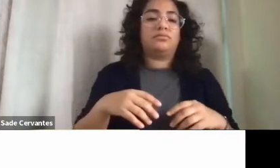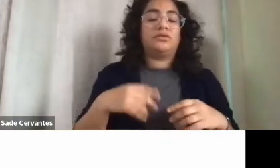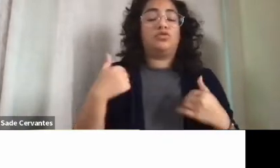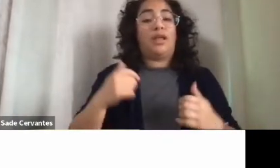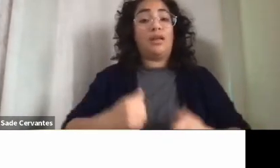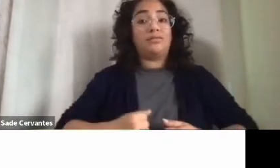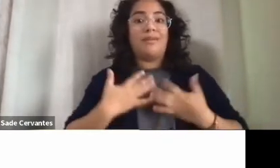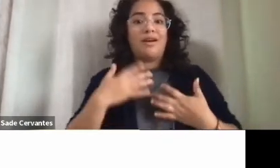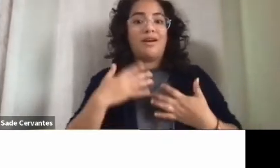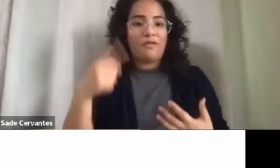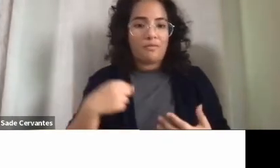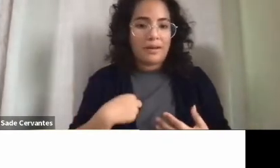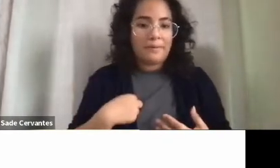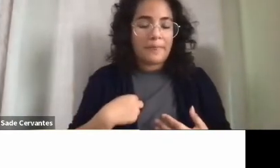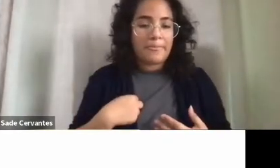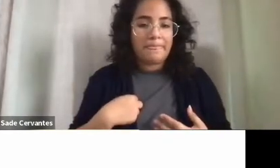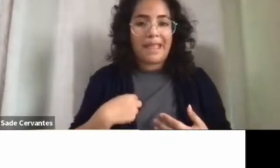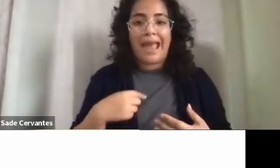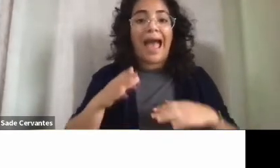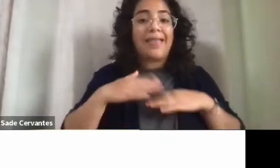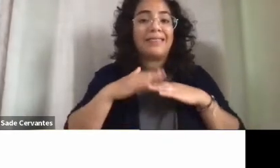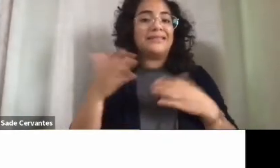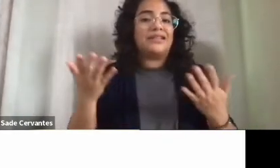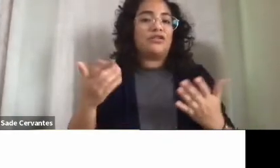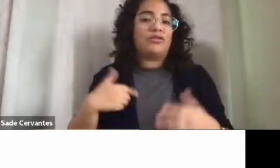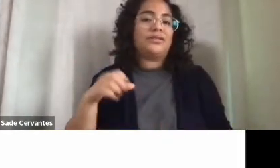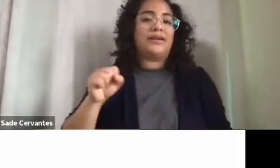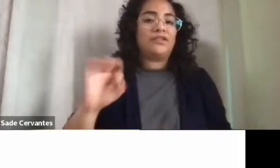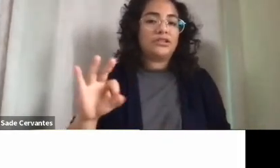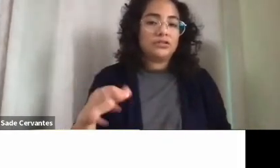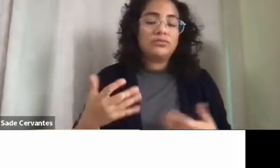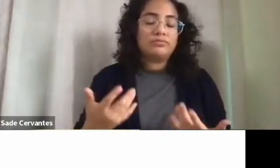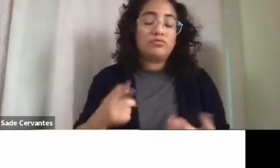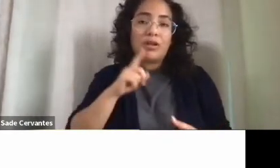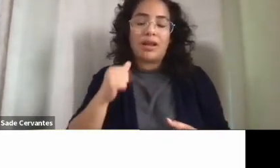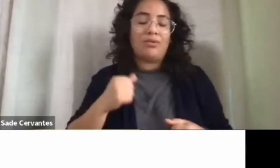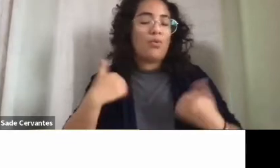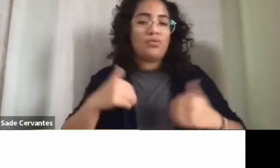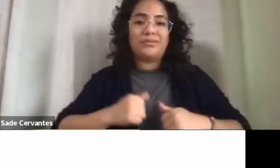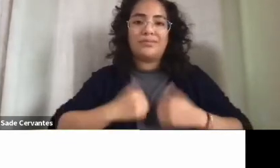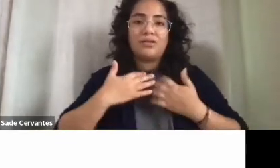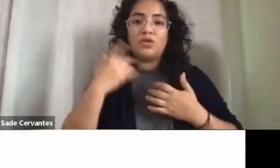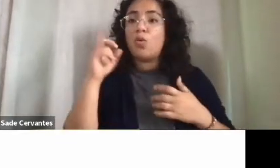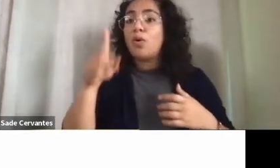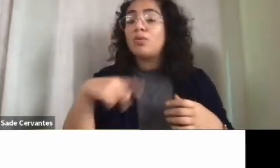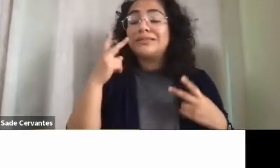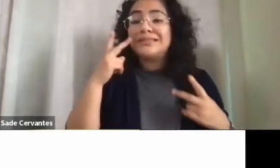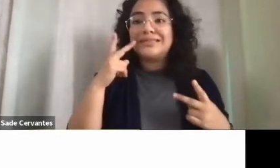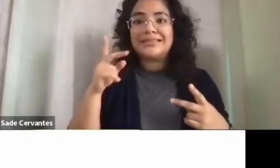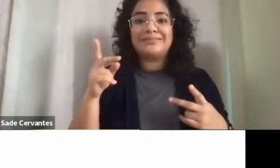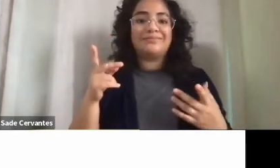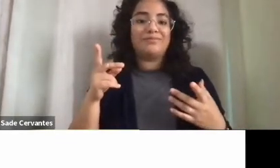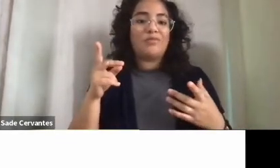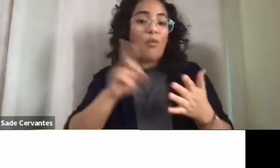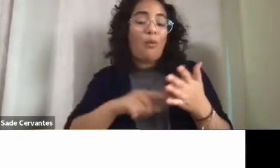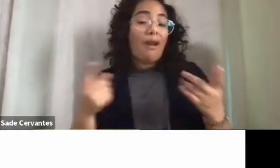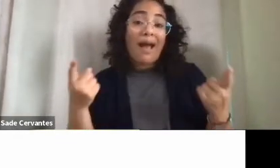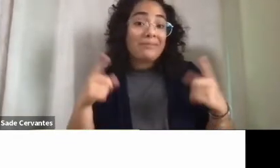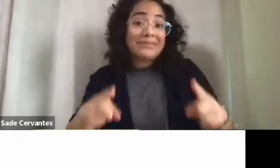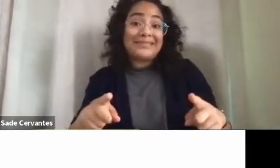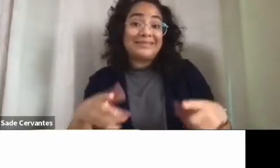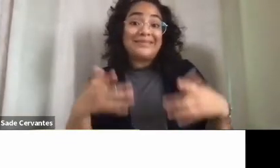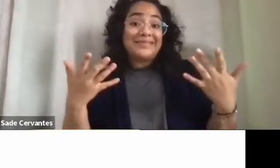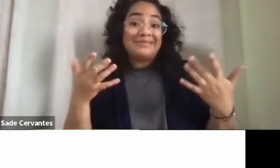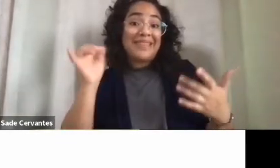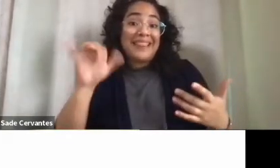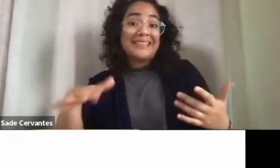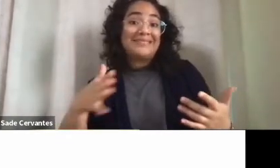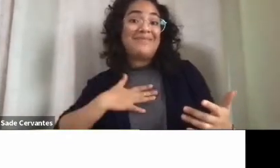me. And so we will see where where this goes. Okay that was my primer on MPOX. Thanks,